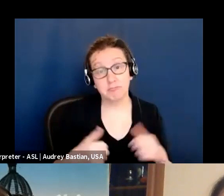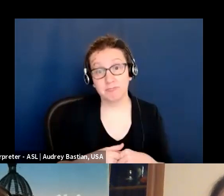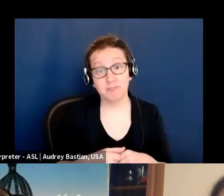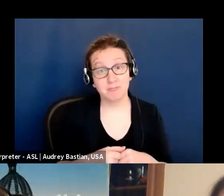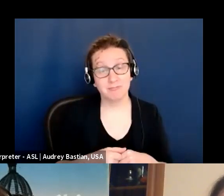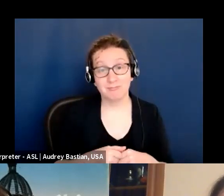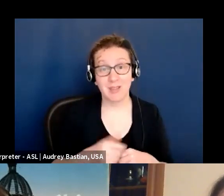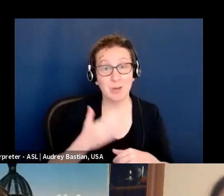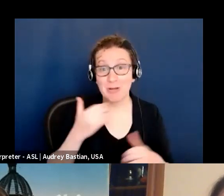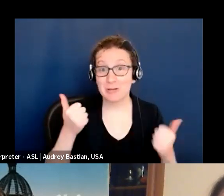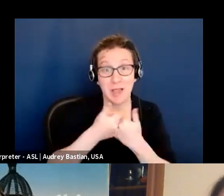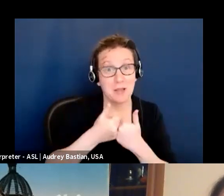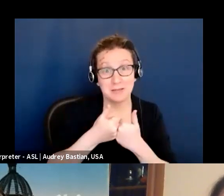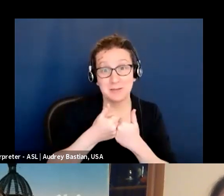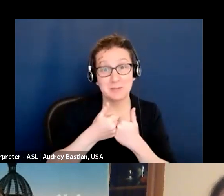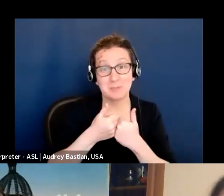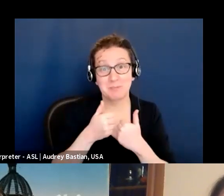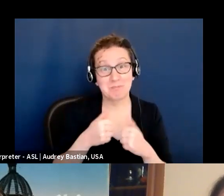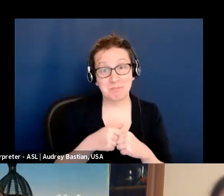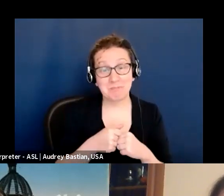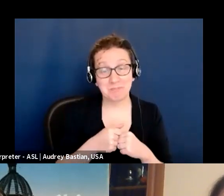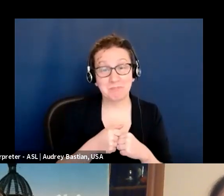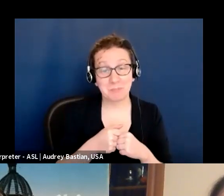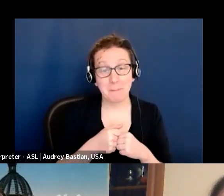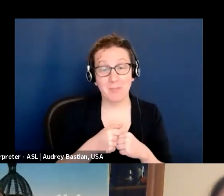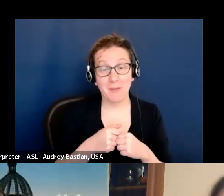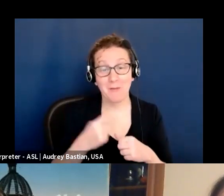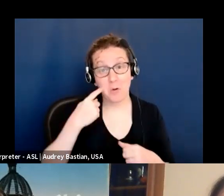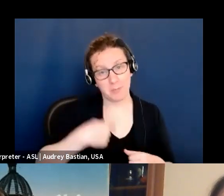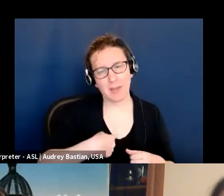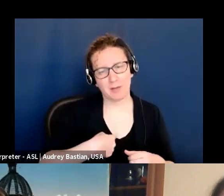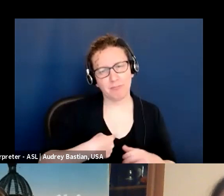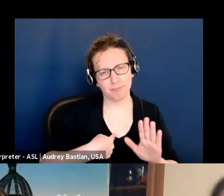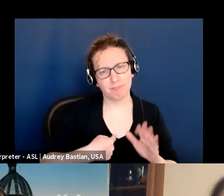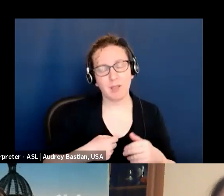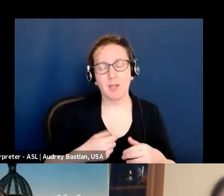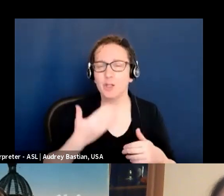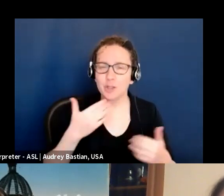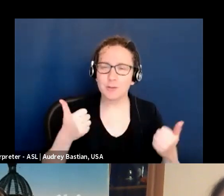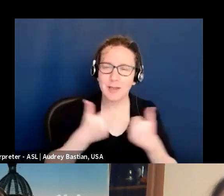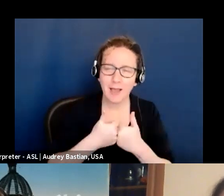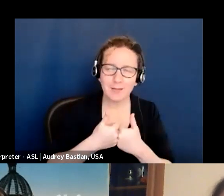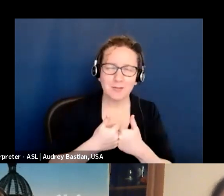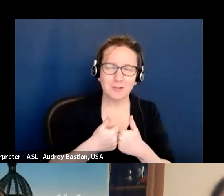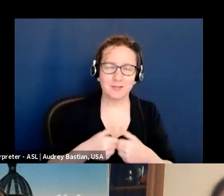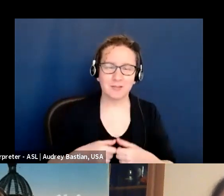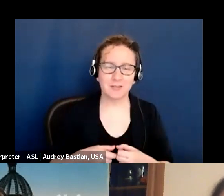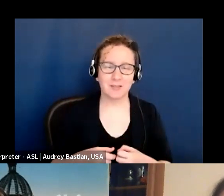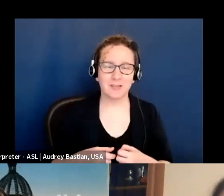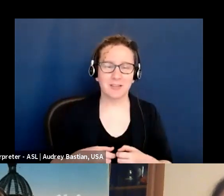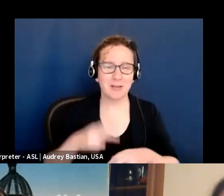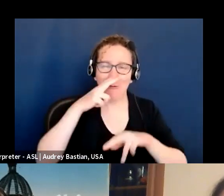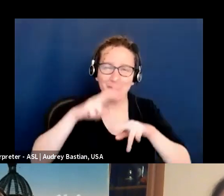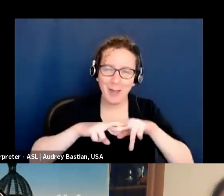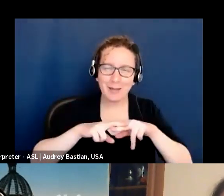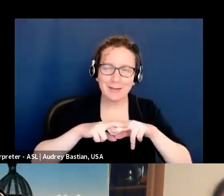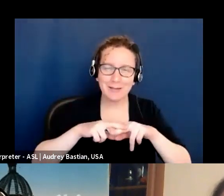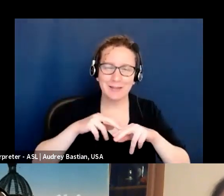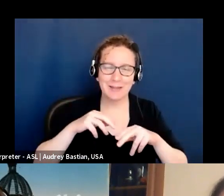good challenge to you know for me at least, it's very good challenge and too fun to be in different